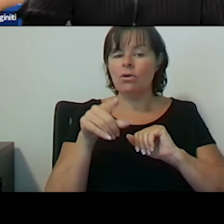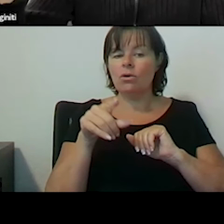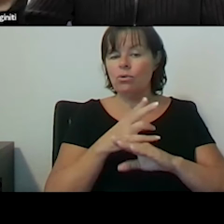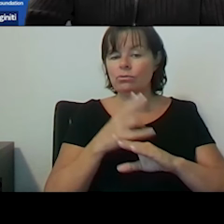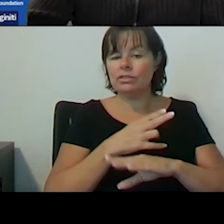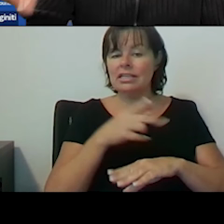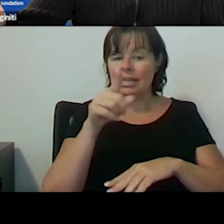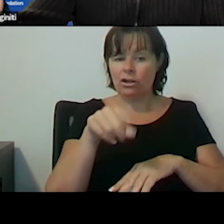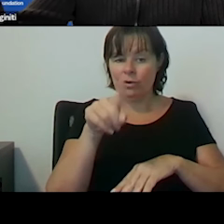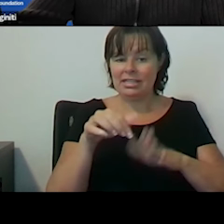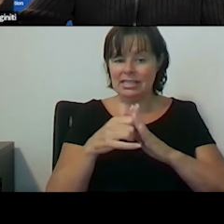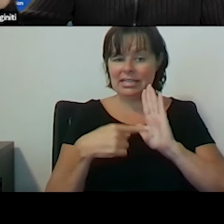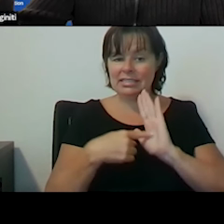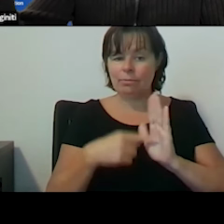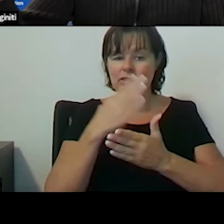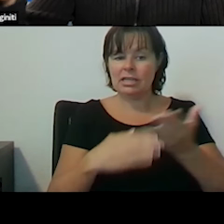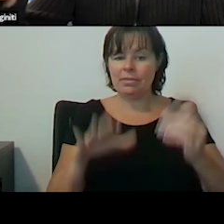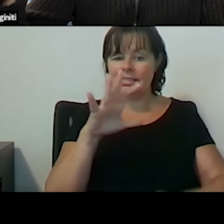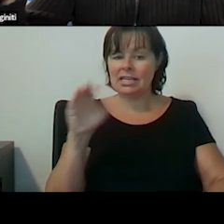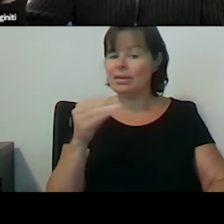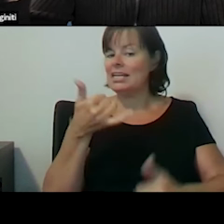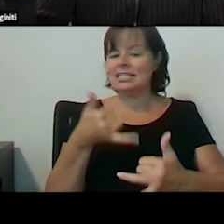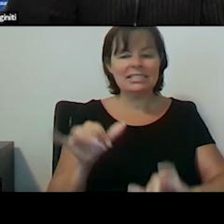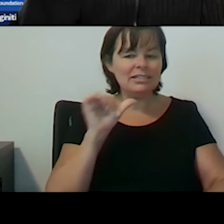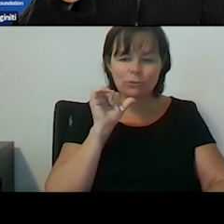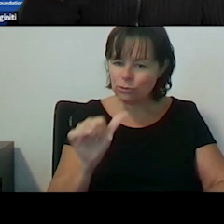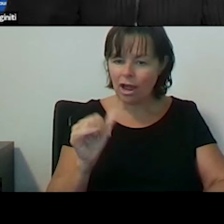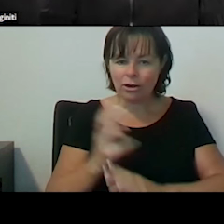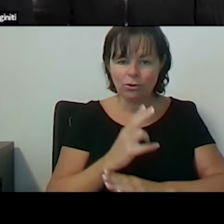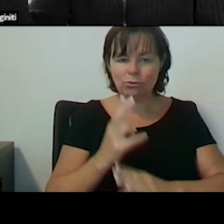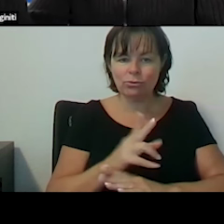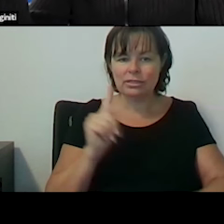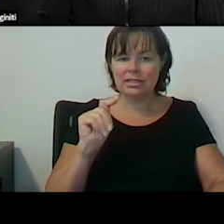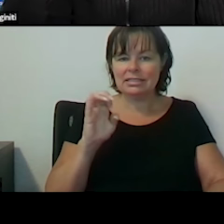here in these examples some of these companies still don't use the text next to the icon and